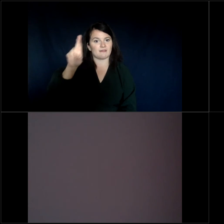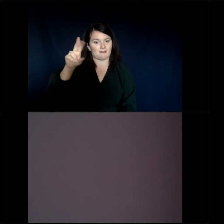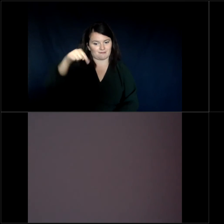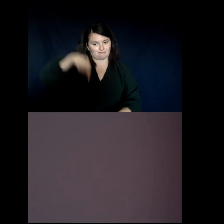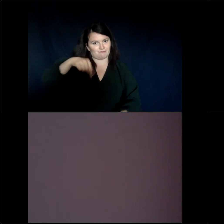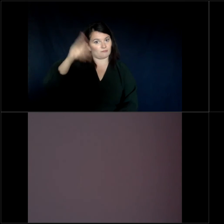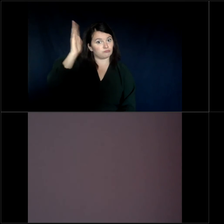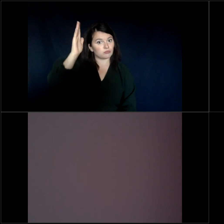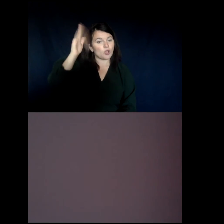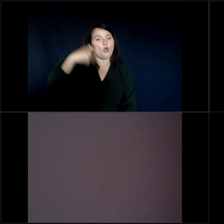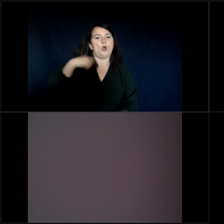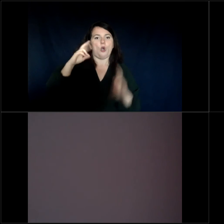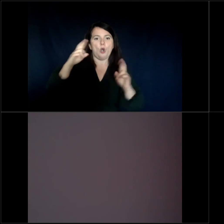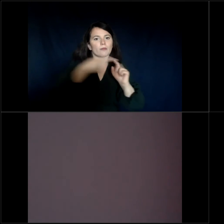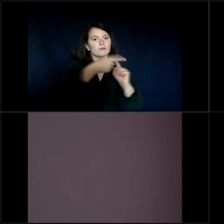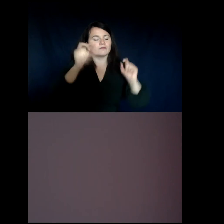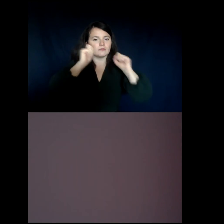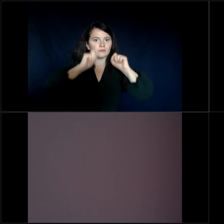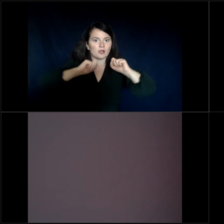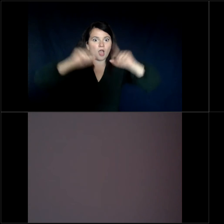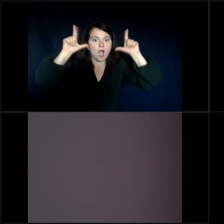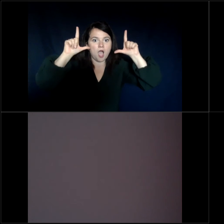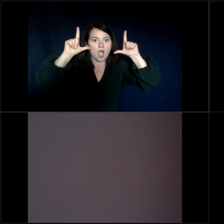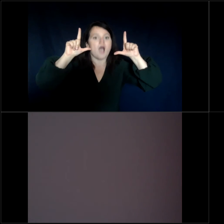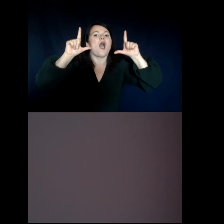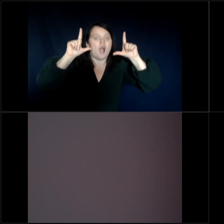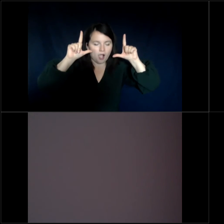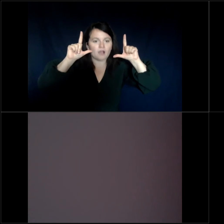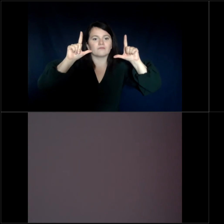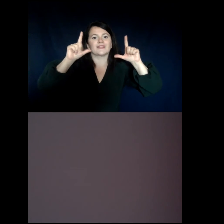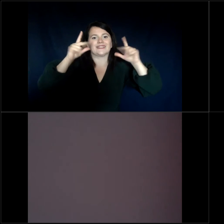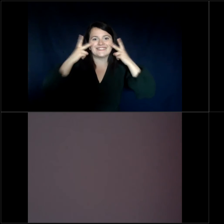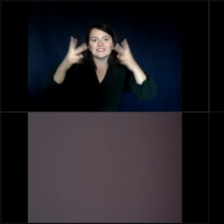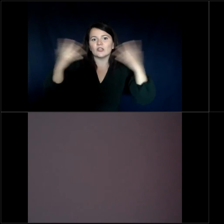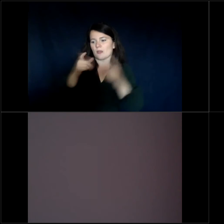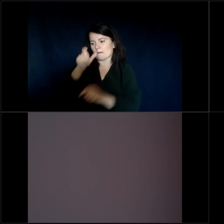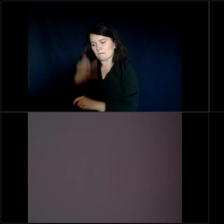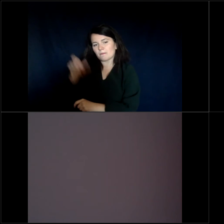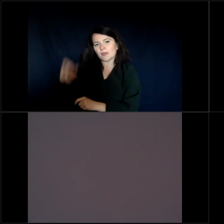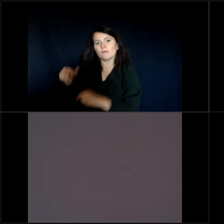and making clear what the real issues are at grassroots level. Thank you for listening.